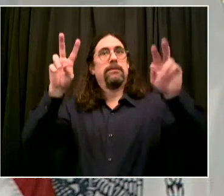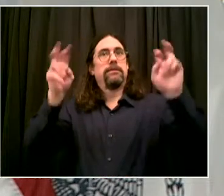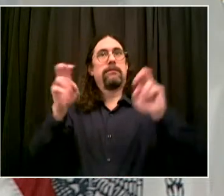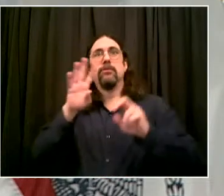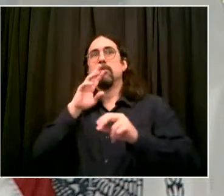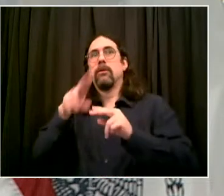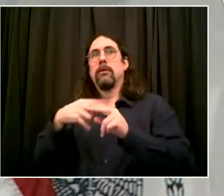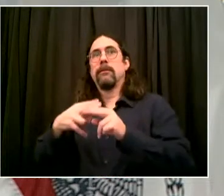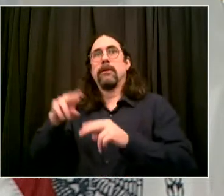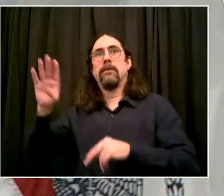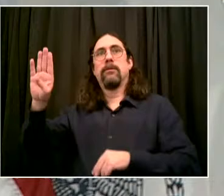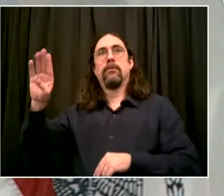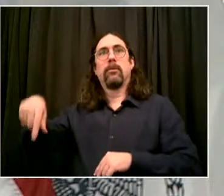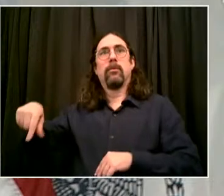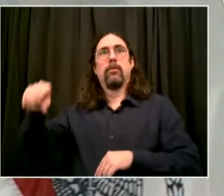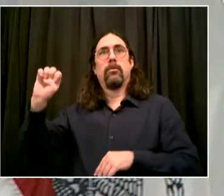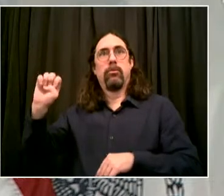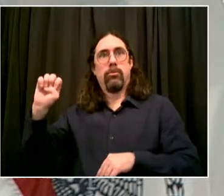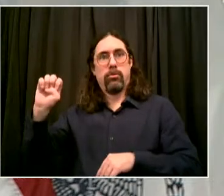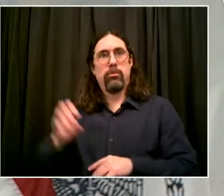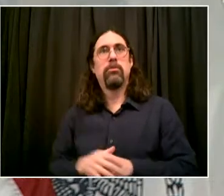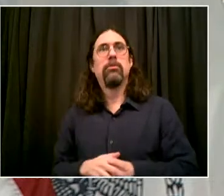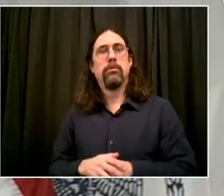HAVE BEEN DONE OVER THE LAST YEAR OR TWO TO